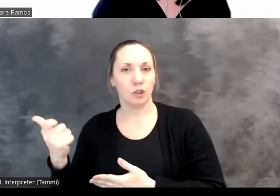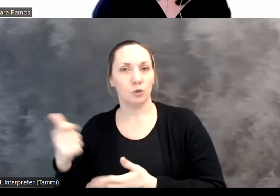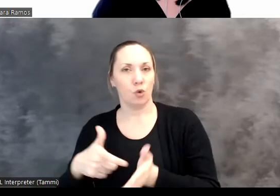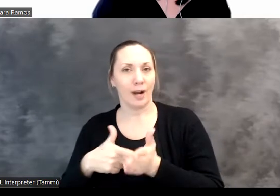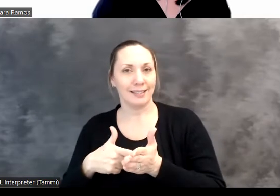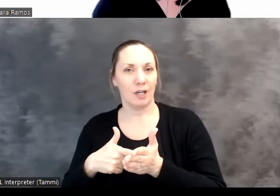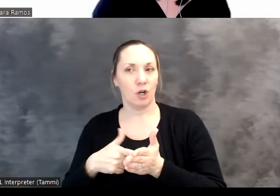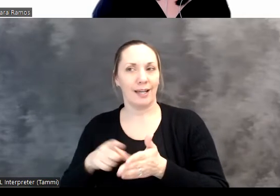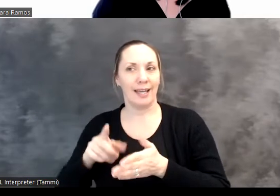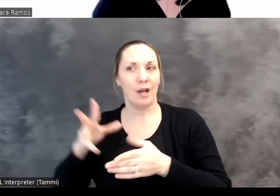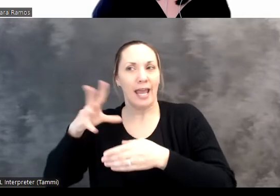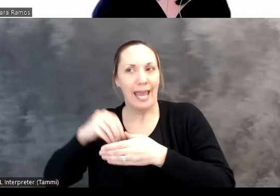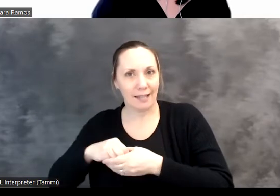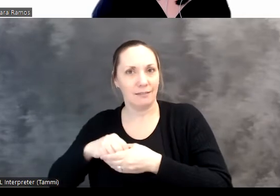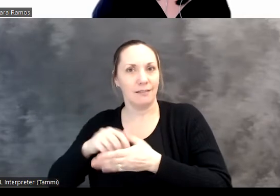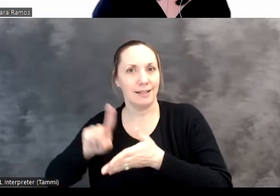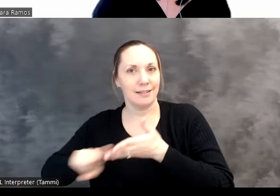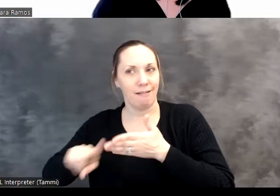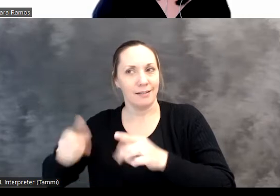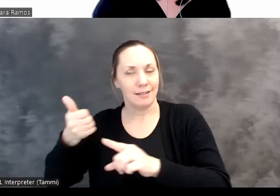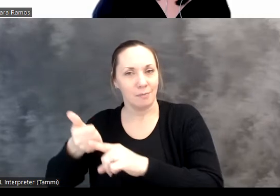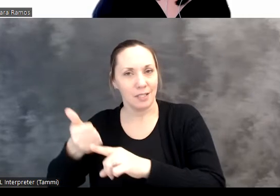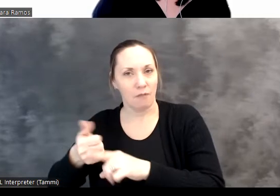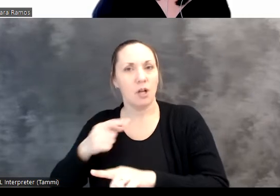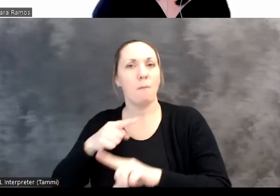us through a potential problem relating to inclusion